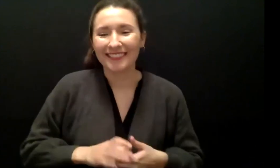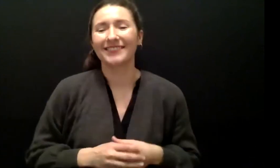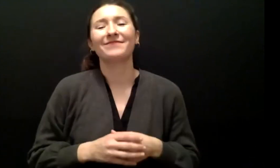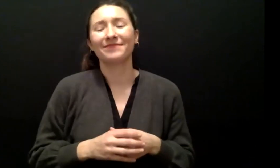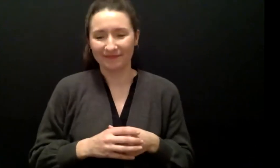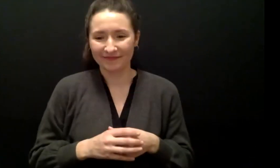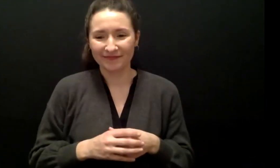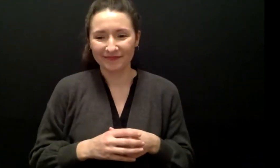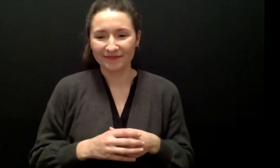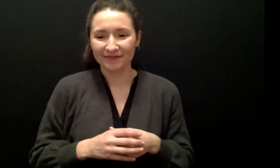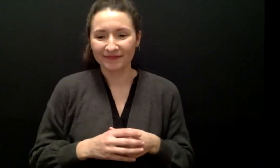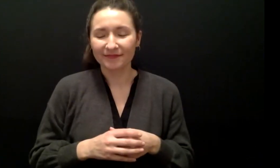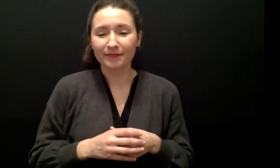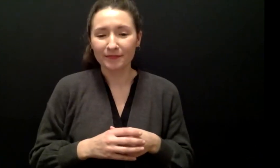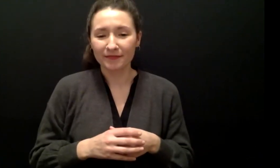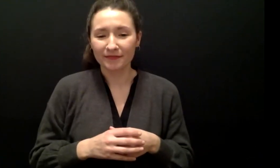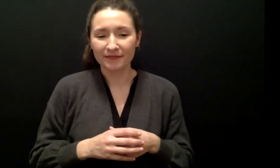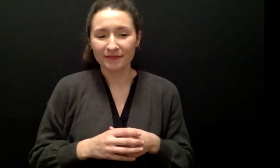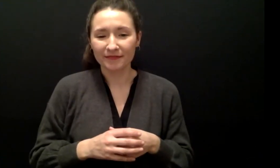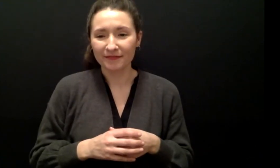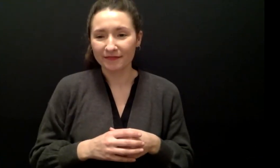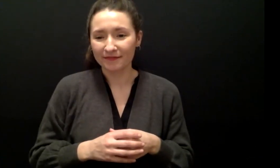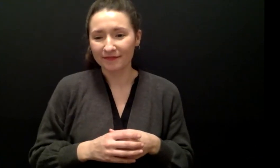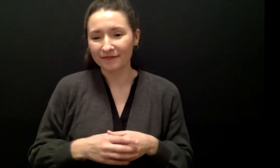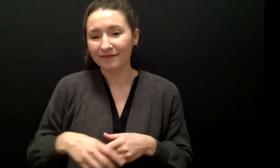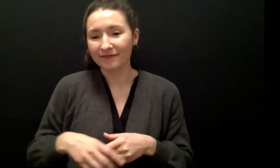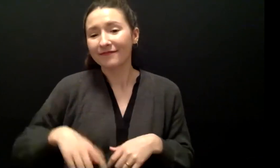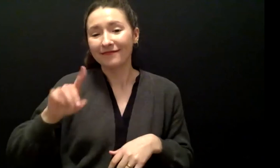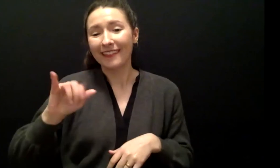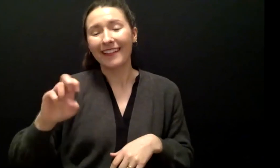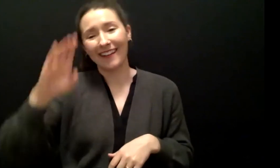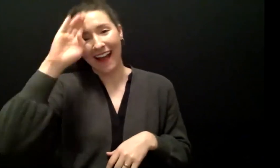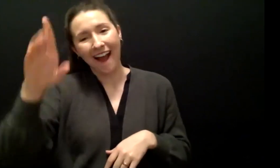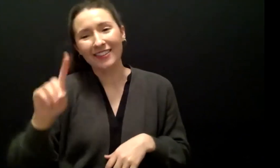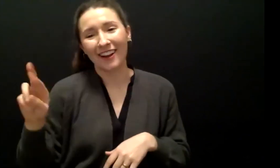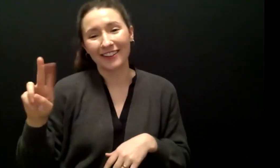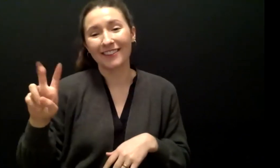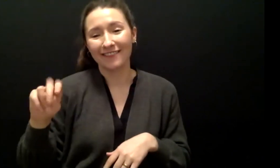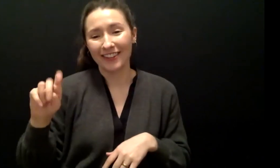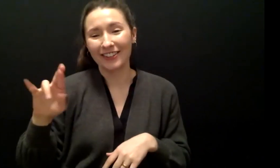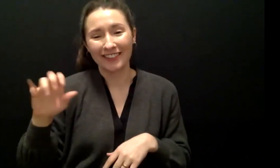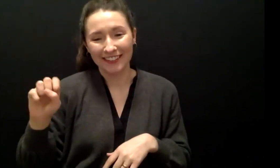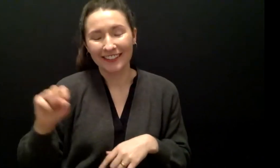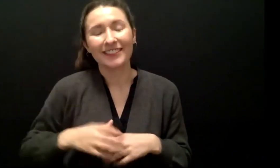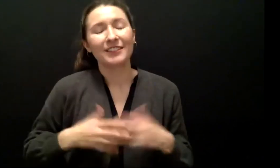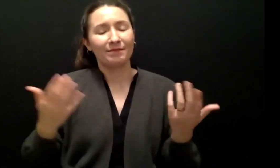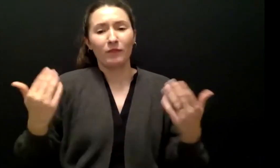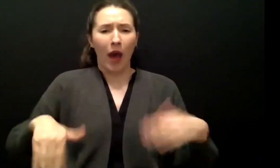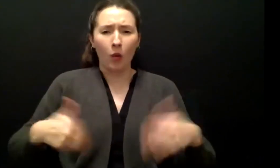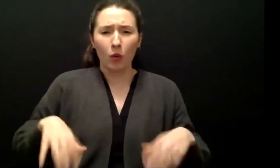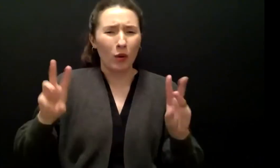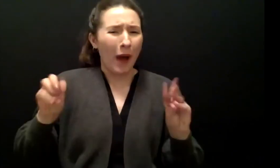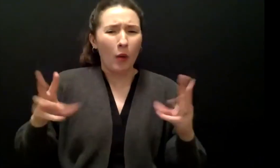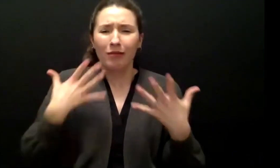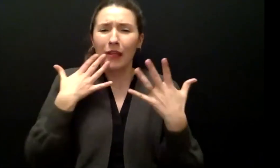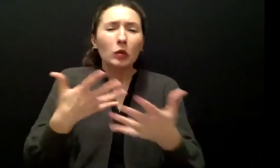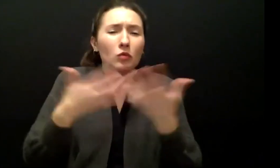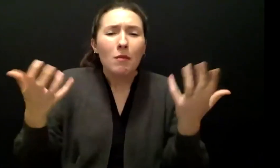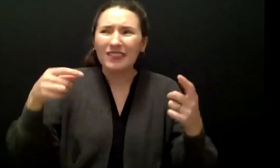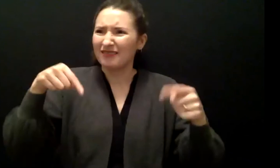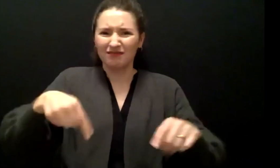more than the sum of my experiences thus far. Our art often last longer than the controversies